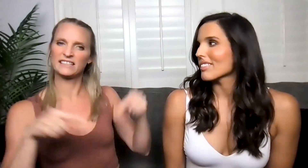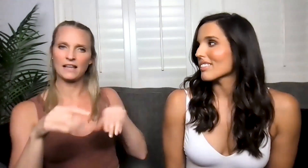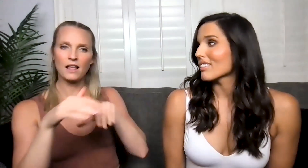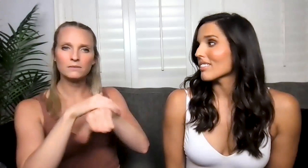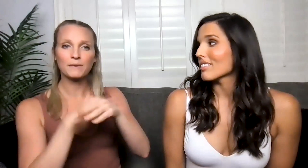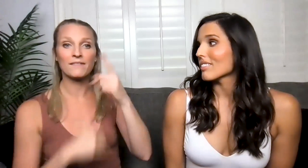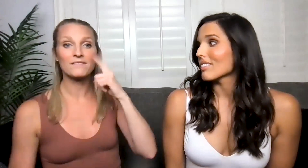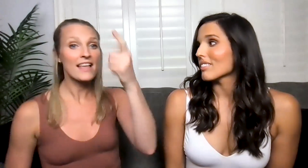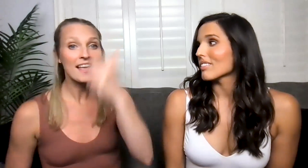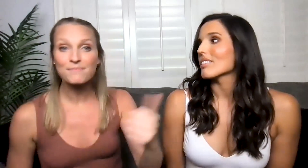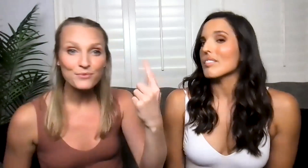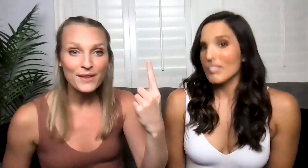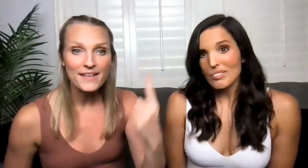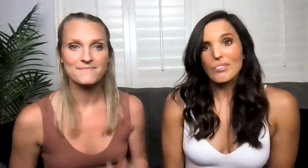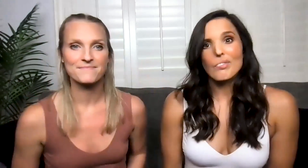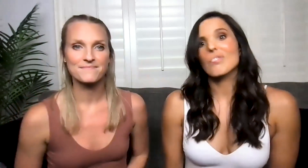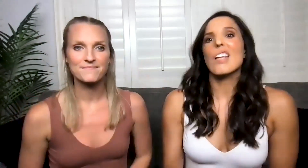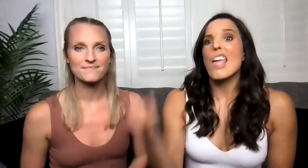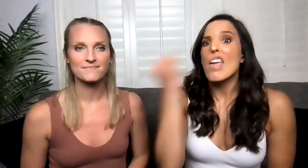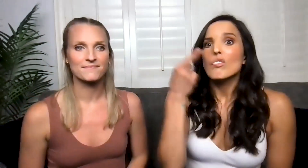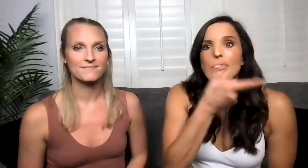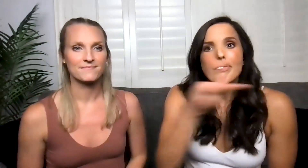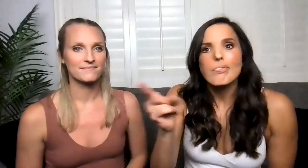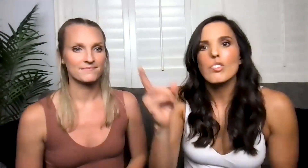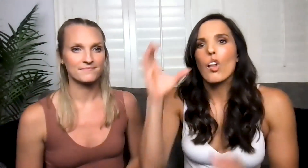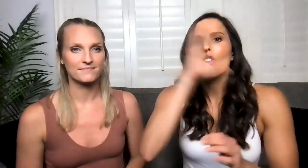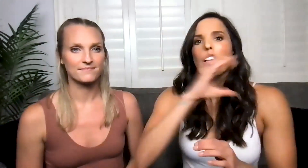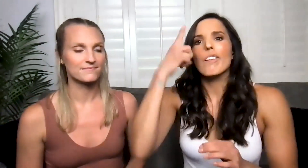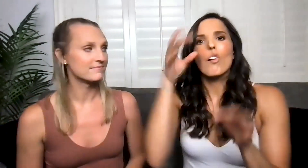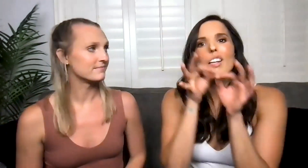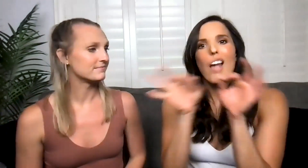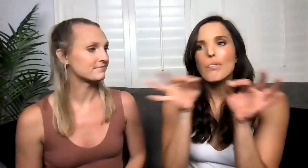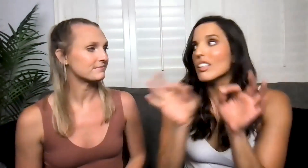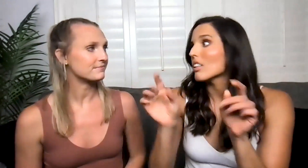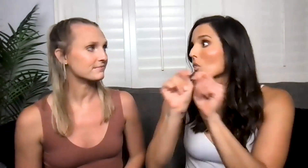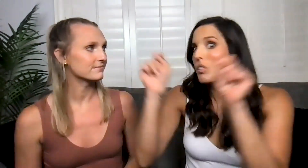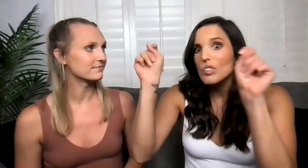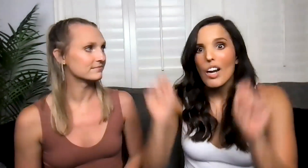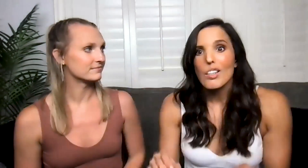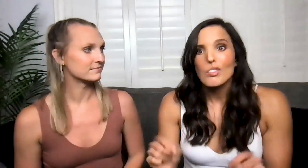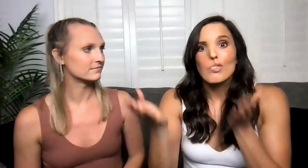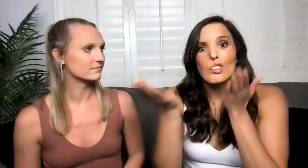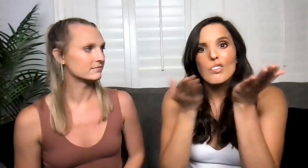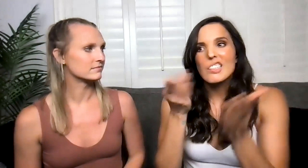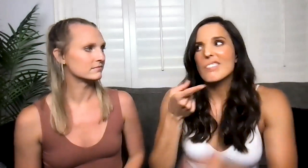accessible for everyone. If you're looking for captioning or transcript services,